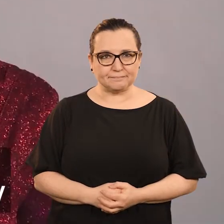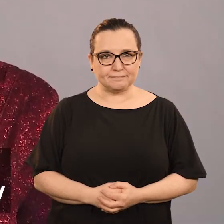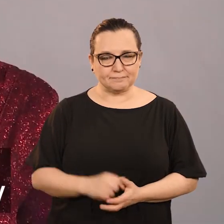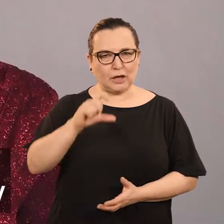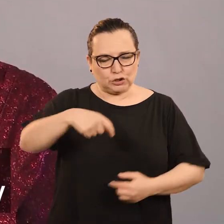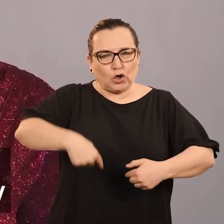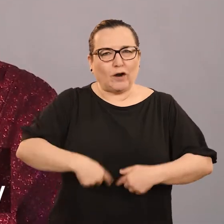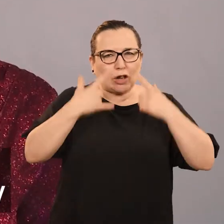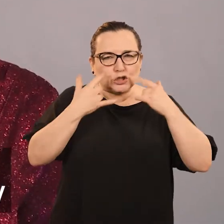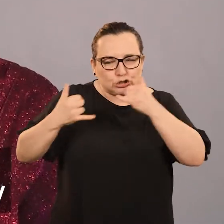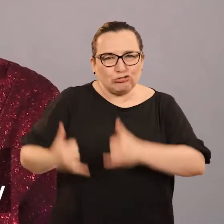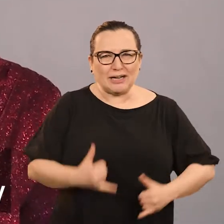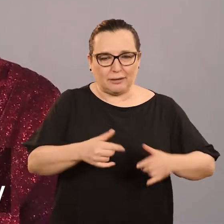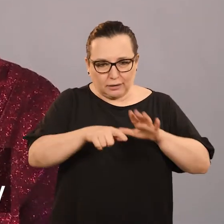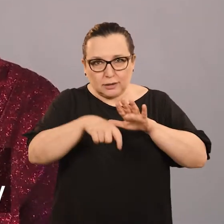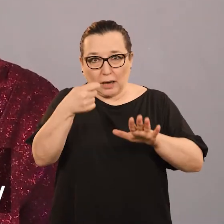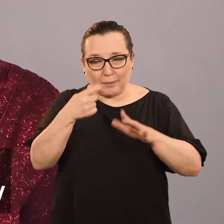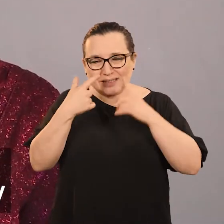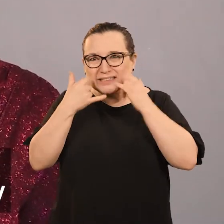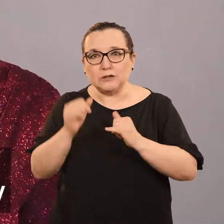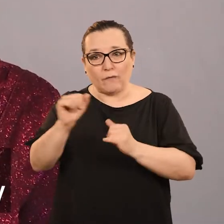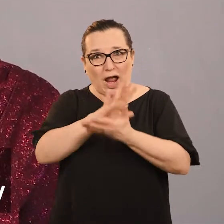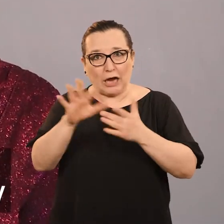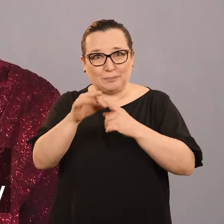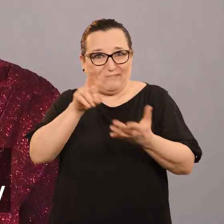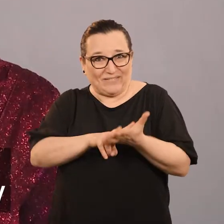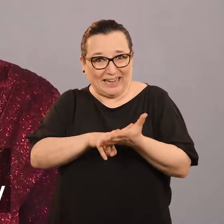Your cervical screening sample is first tested for HPV